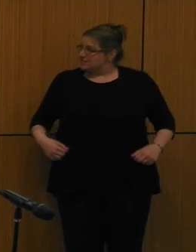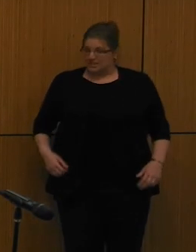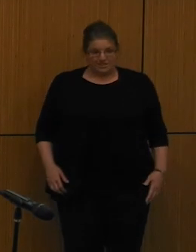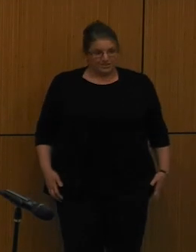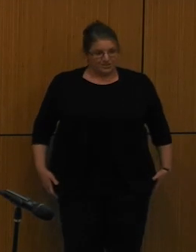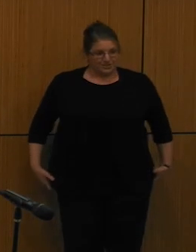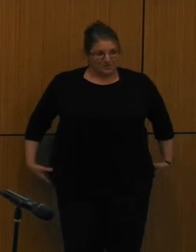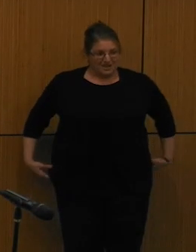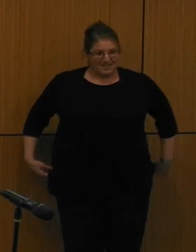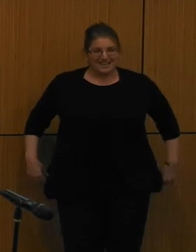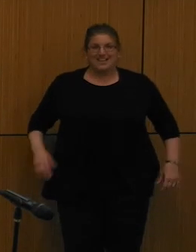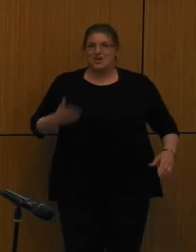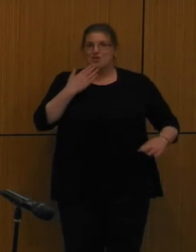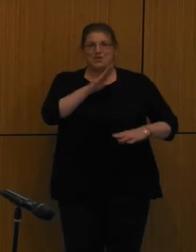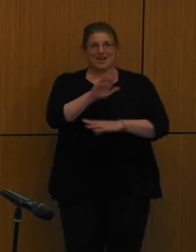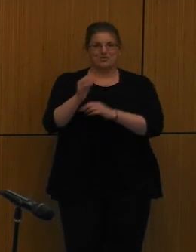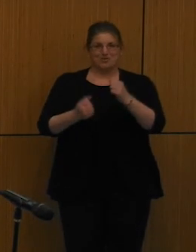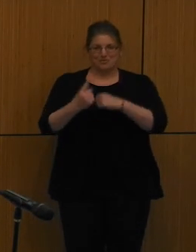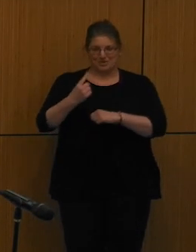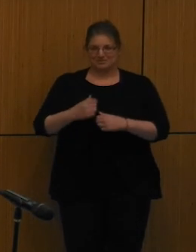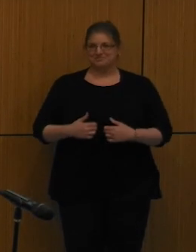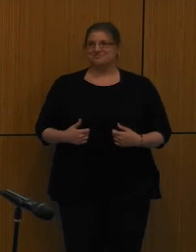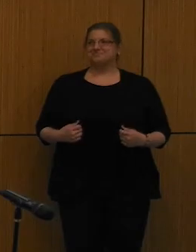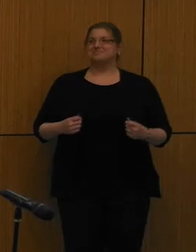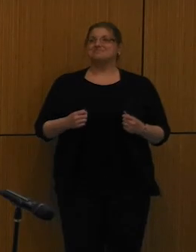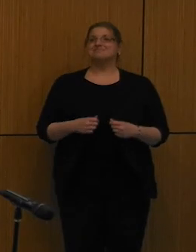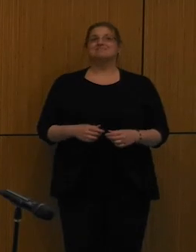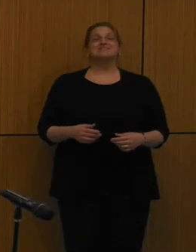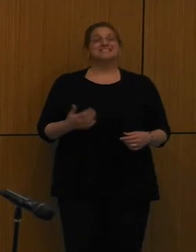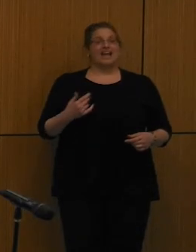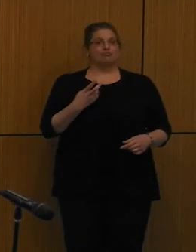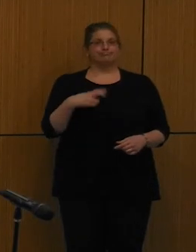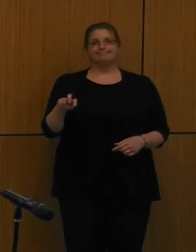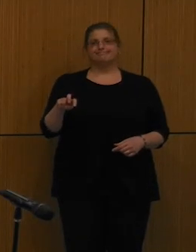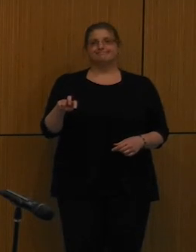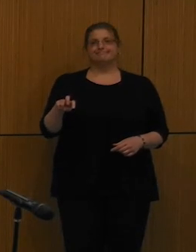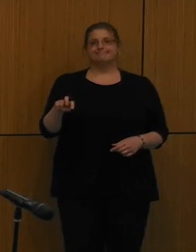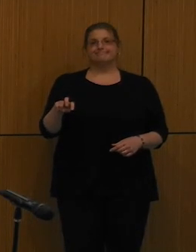Good afternoon, everybody. So we're switching to living things for a little bit.